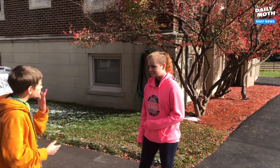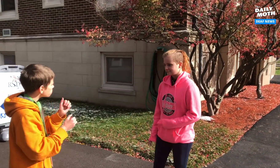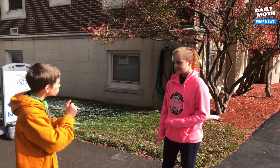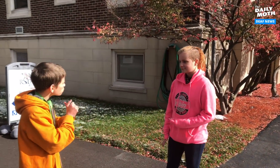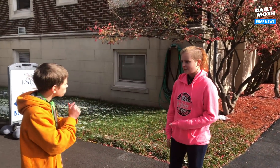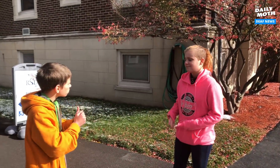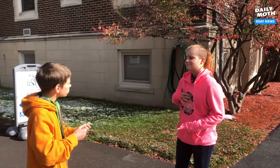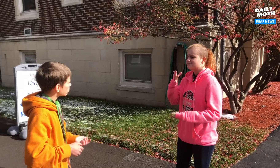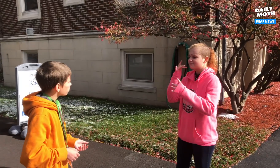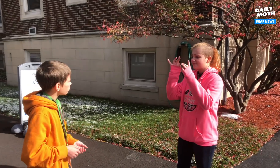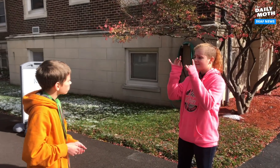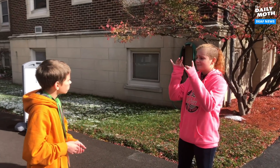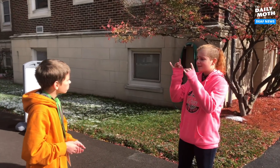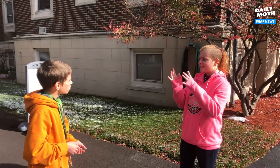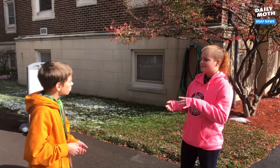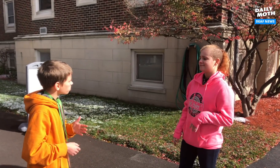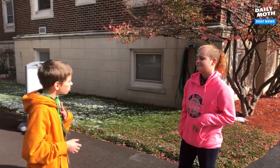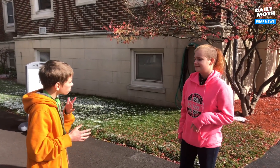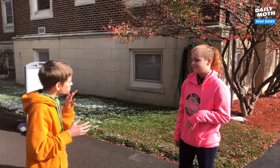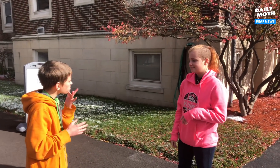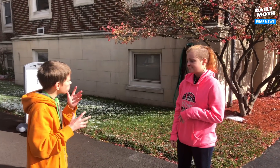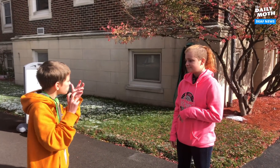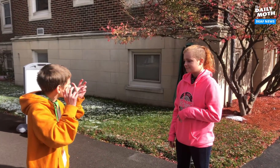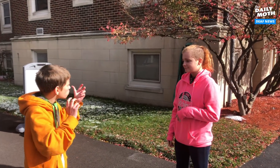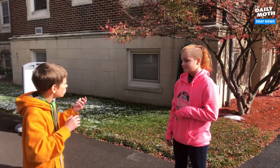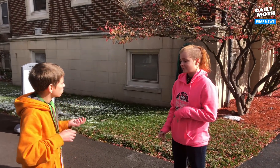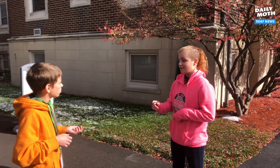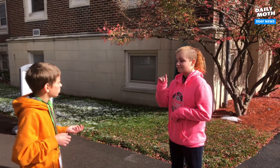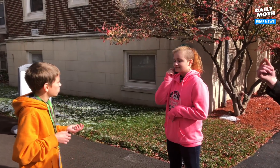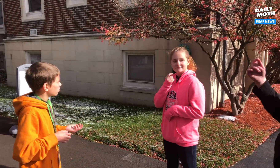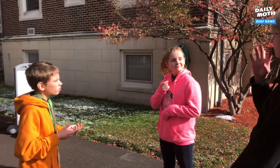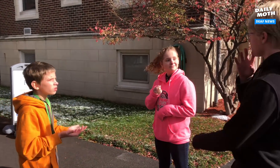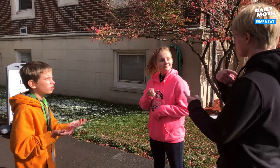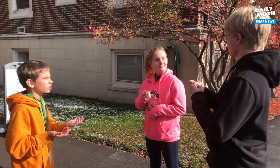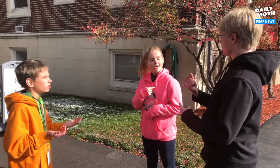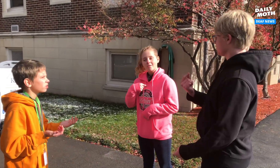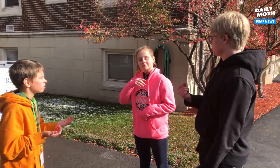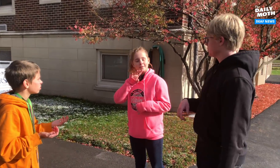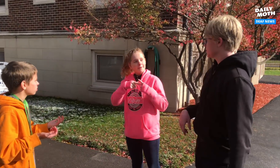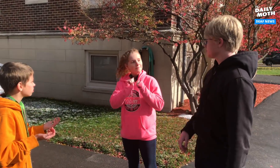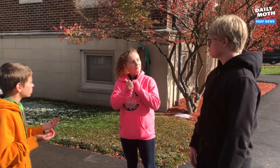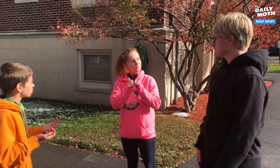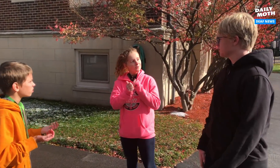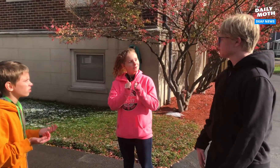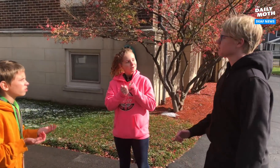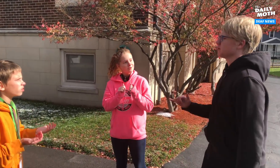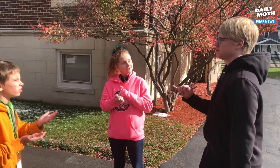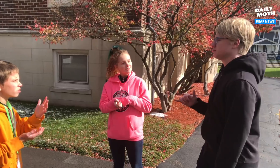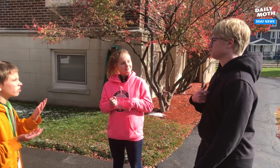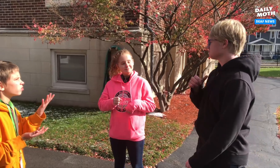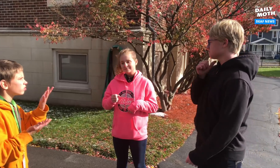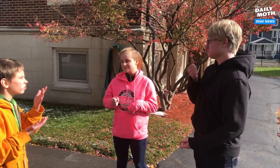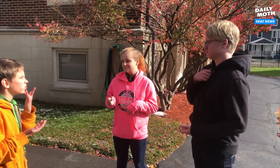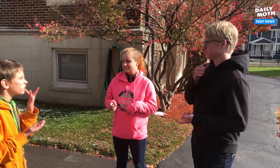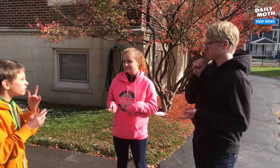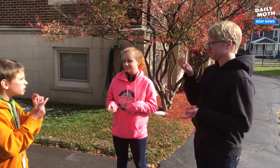What’s your favorite sport? My favorite sport is volleyball. My favorite is basketball. Cool... What are you guys talking about? We’re talking about sports. What about you?